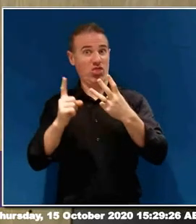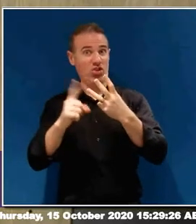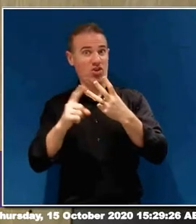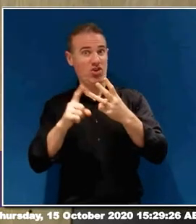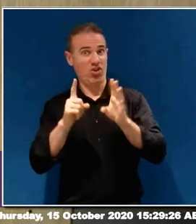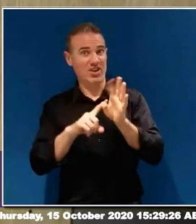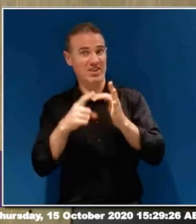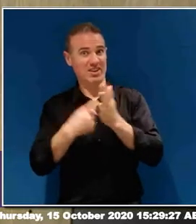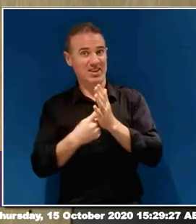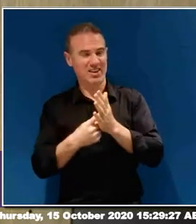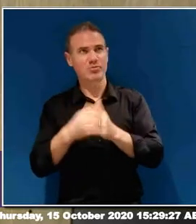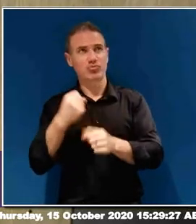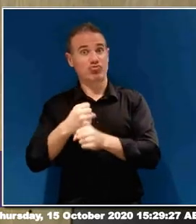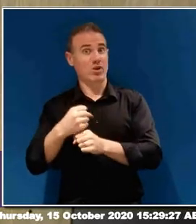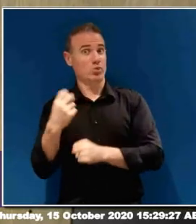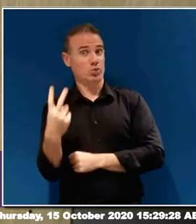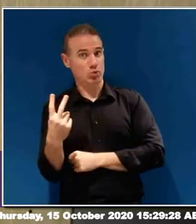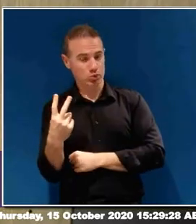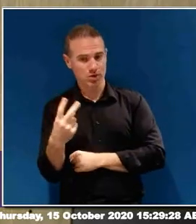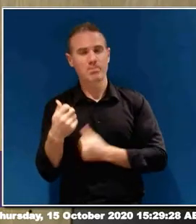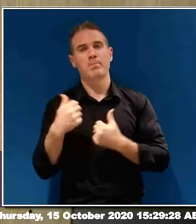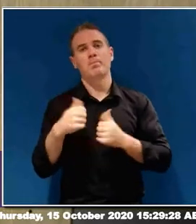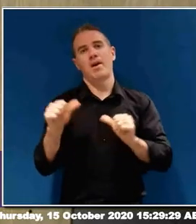not a lot of support came with that.